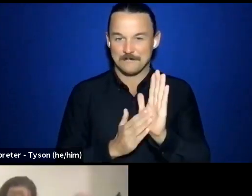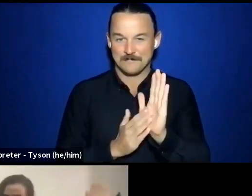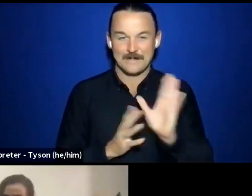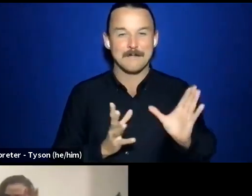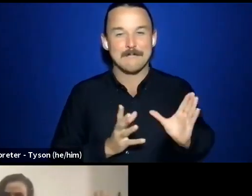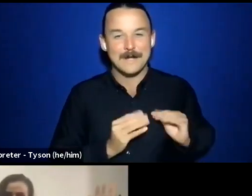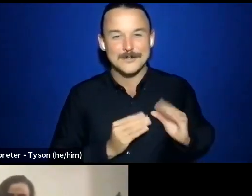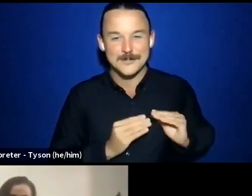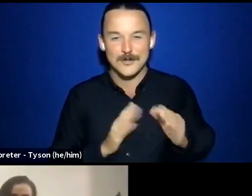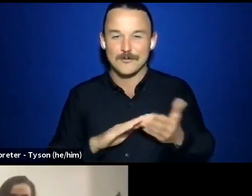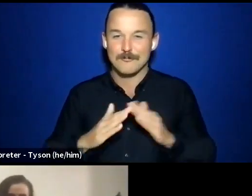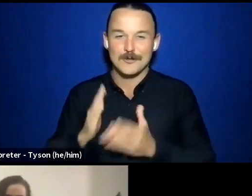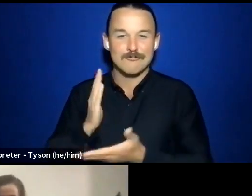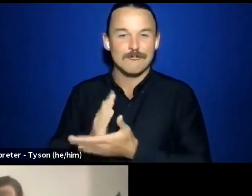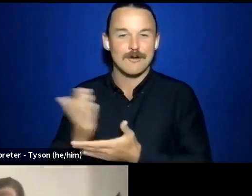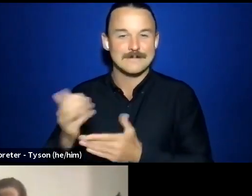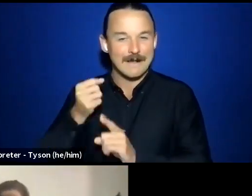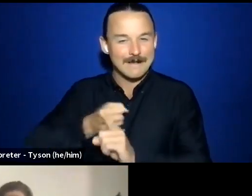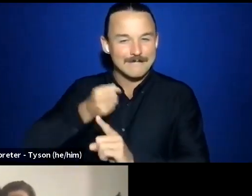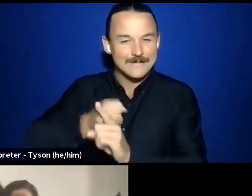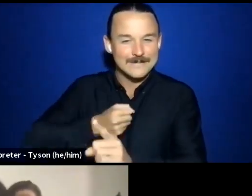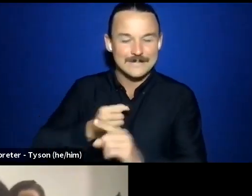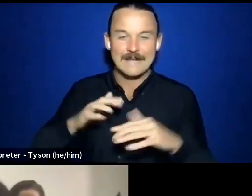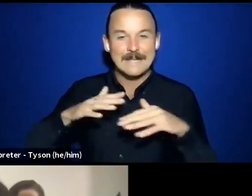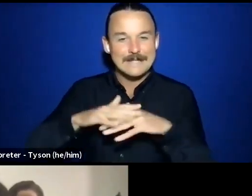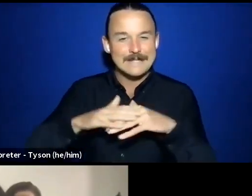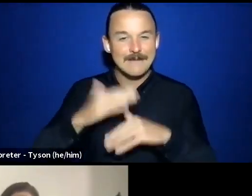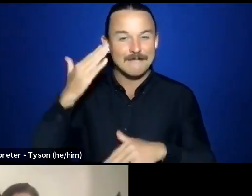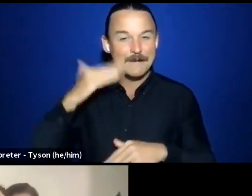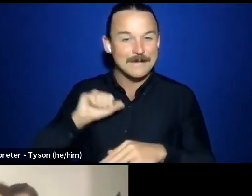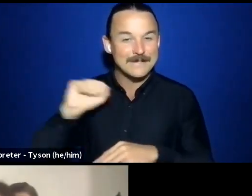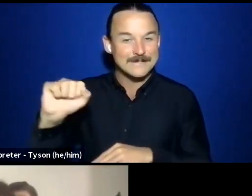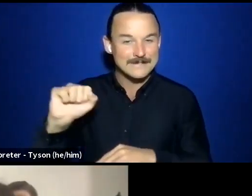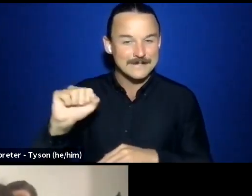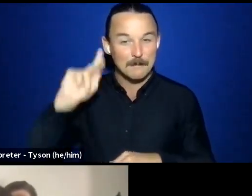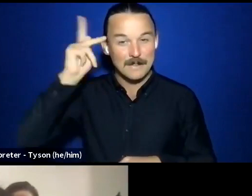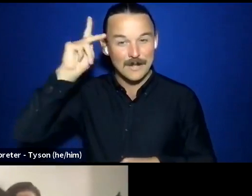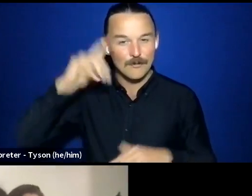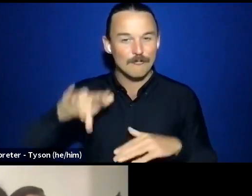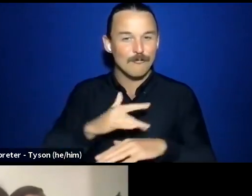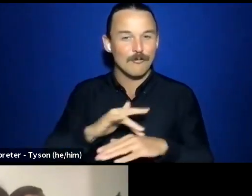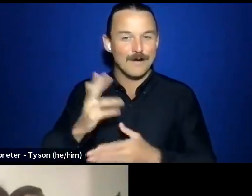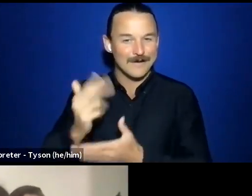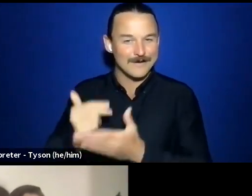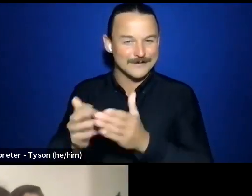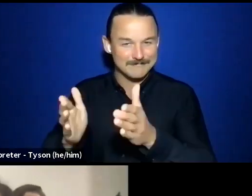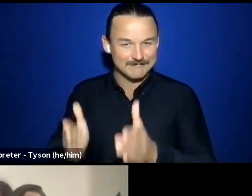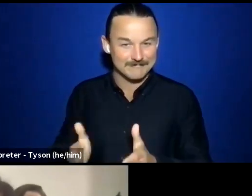a passionate human rights advocate community builder as. avid intersection of feminine avid intersection of feminist, and political performance